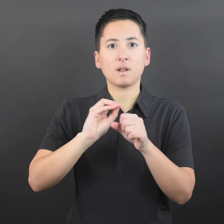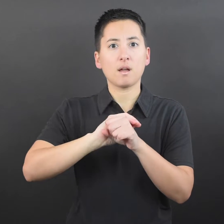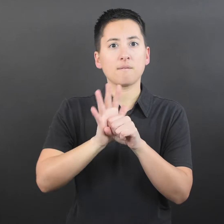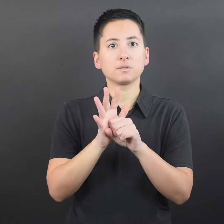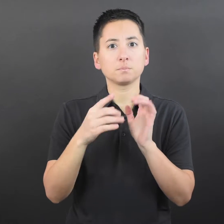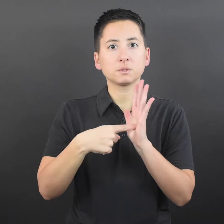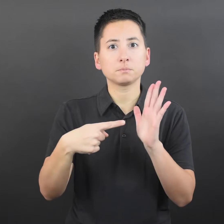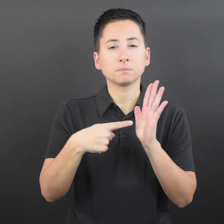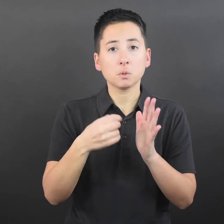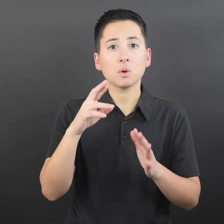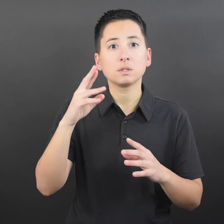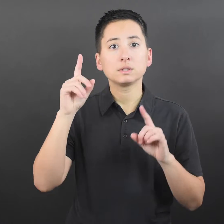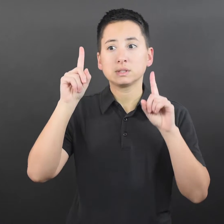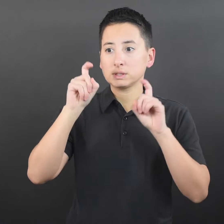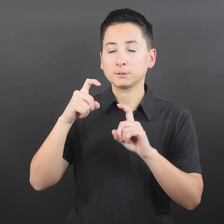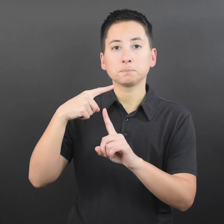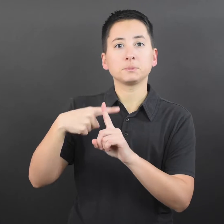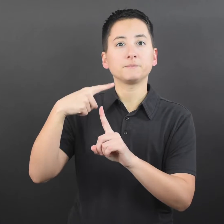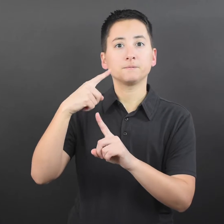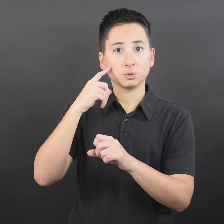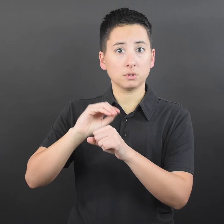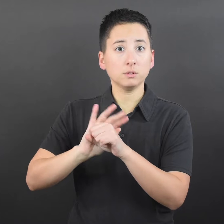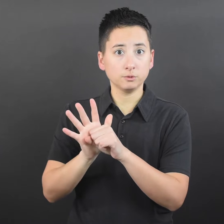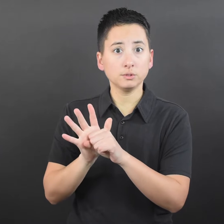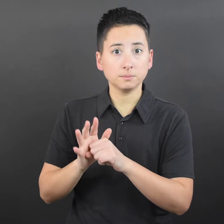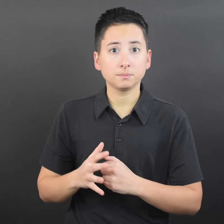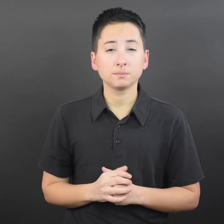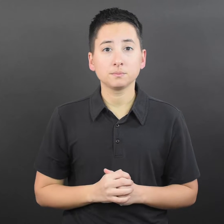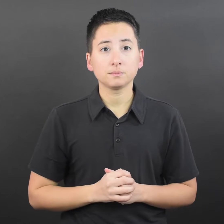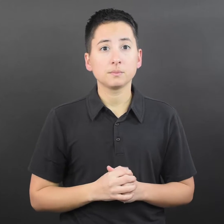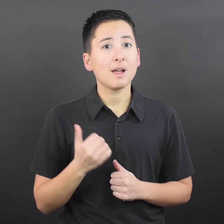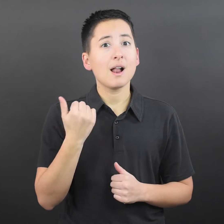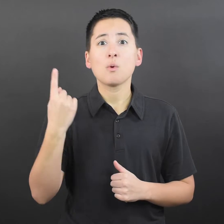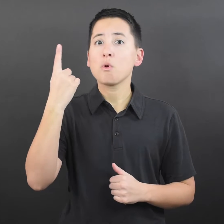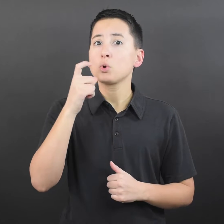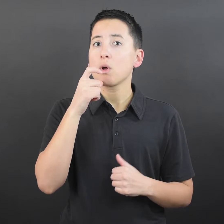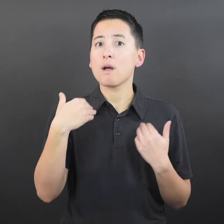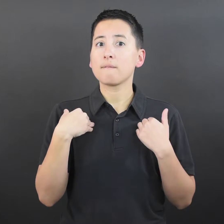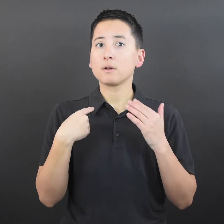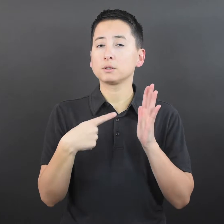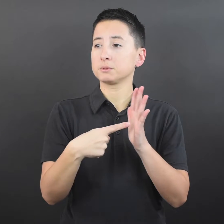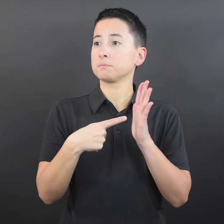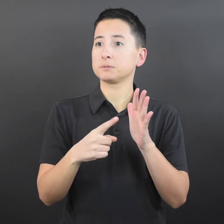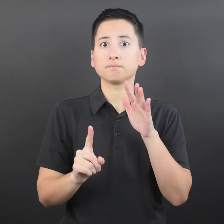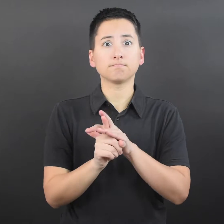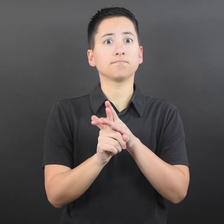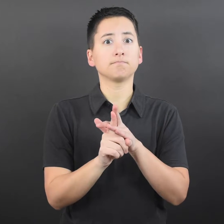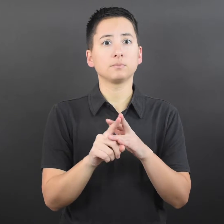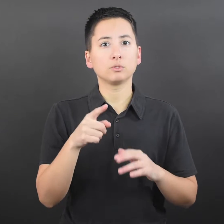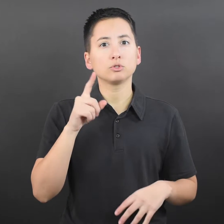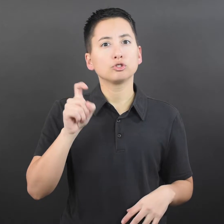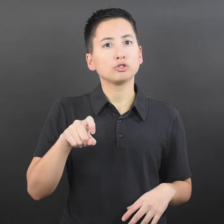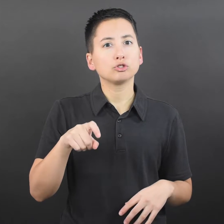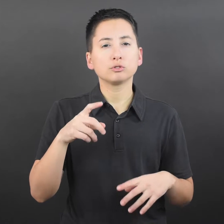teachers, and staff to stay home if they have COVID-19 symptoms or test positive for SARS-CoV2.